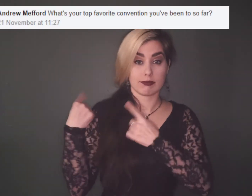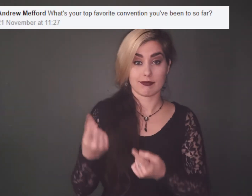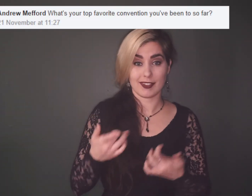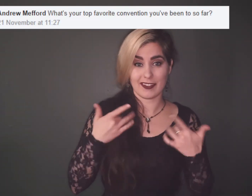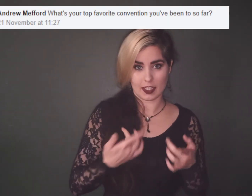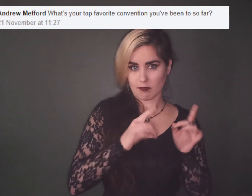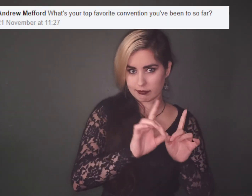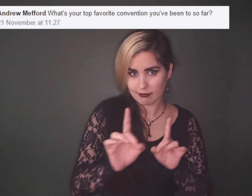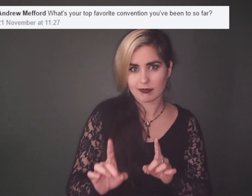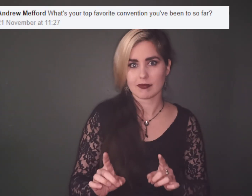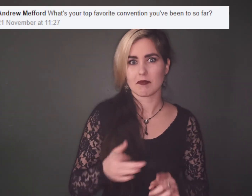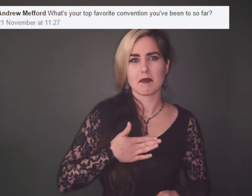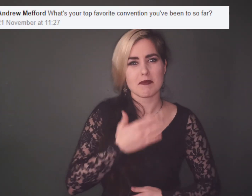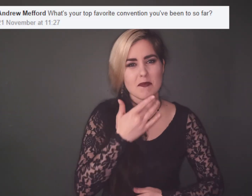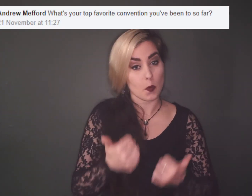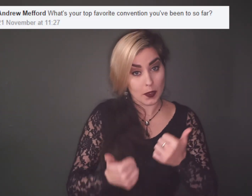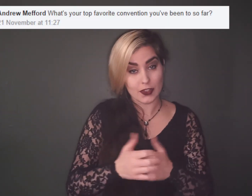What's your top favorite convention you've been to so far?